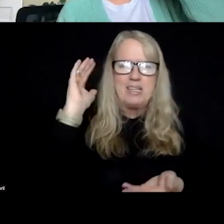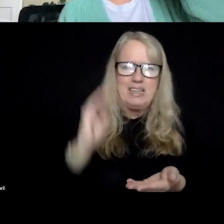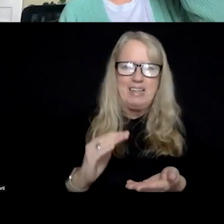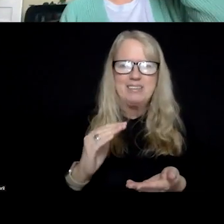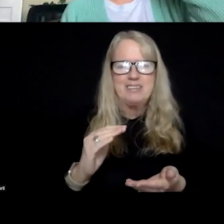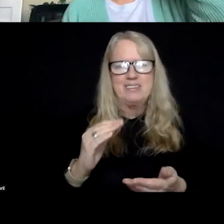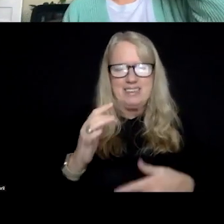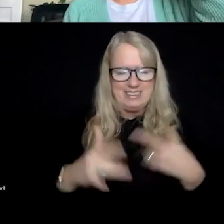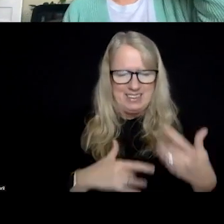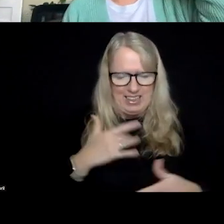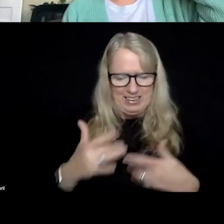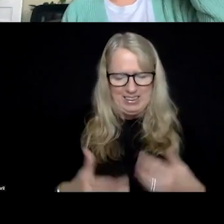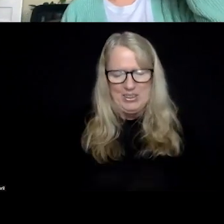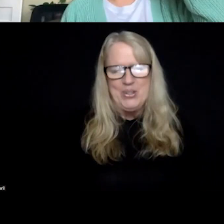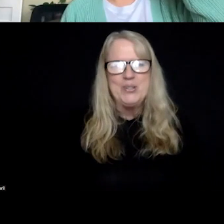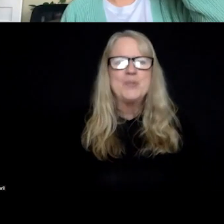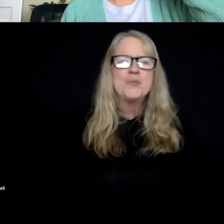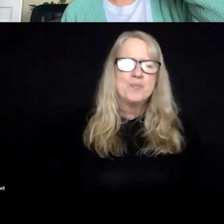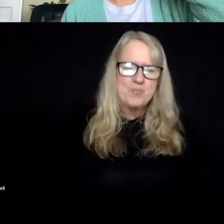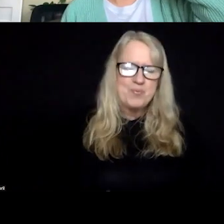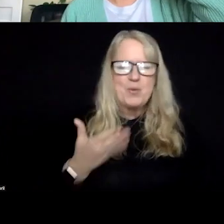SO ONE OF THE THINGS IS -- MAYBE WE WILL TALK ABOUT THIS LATER,